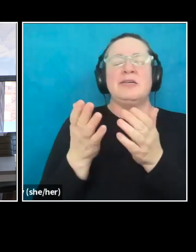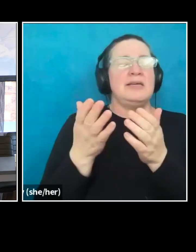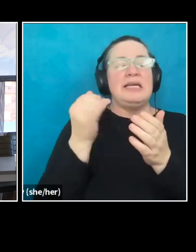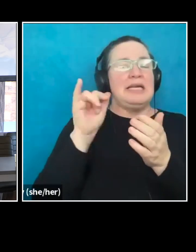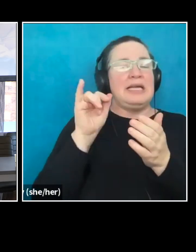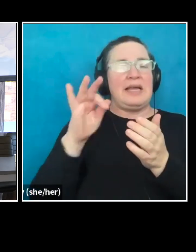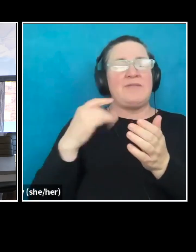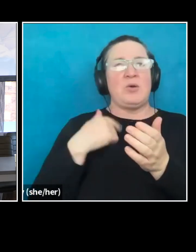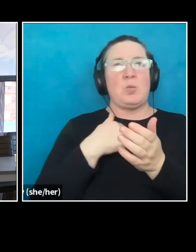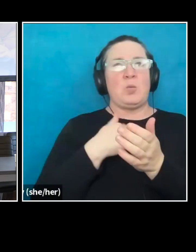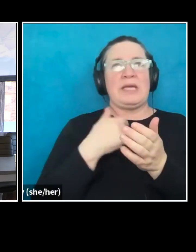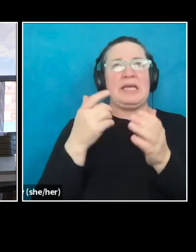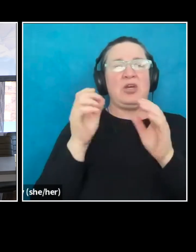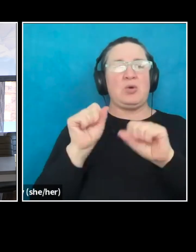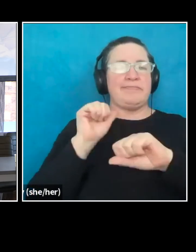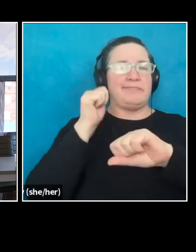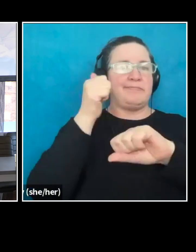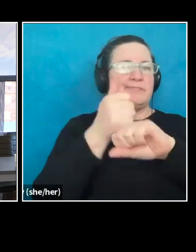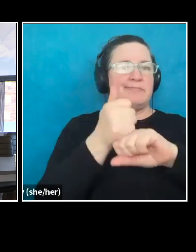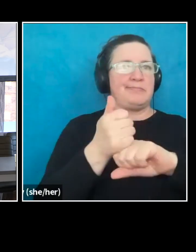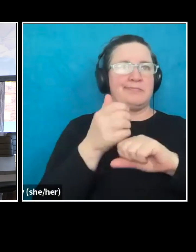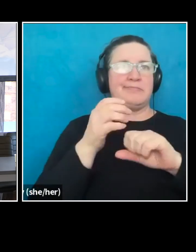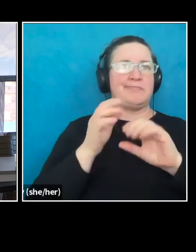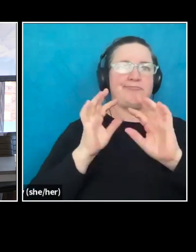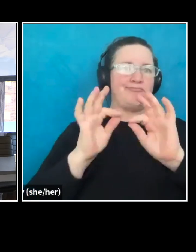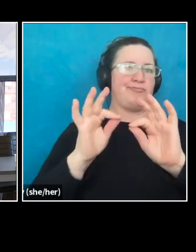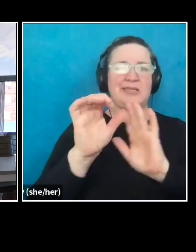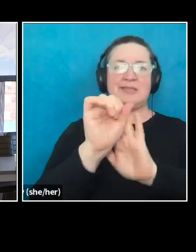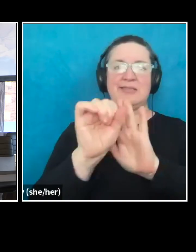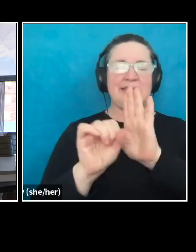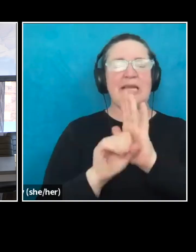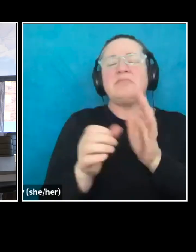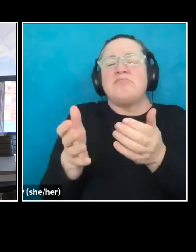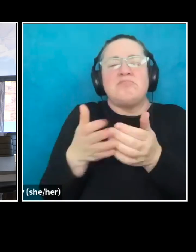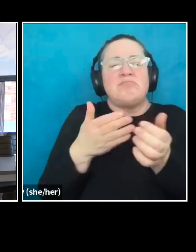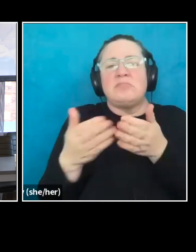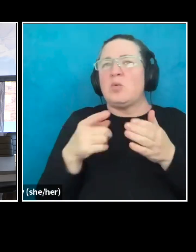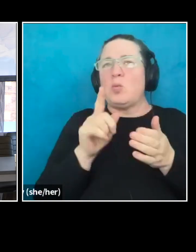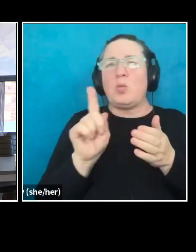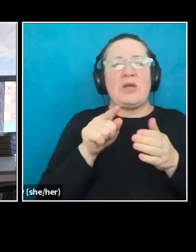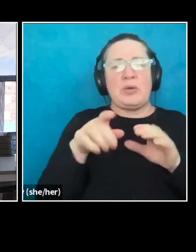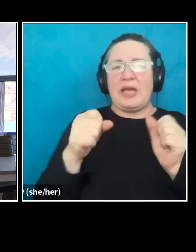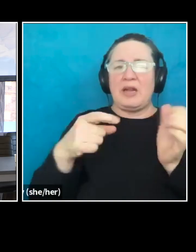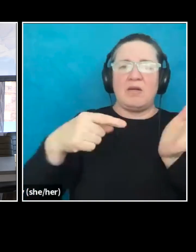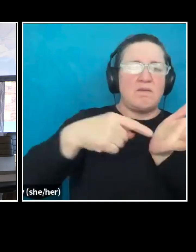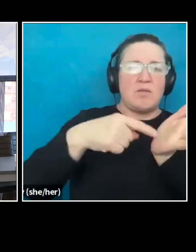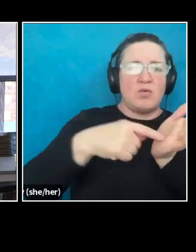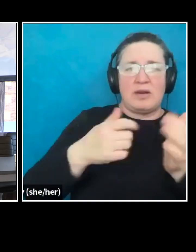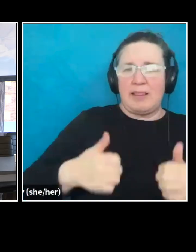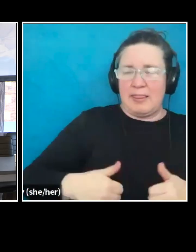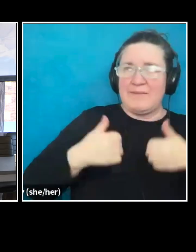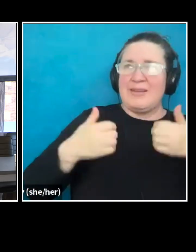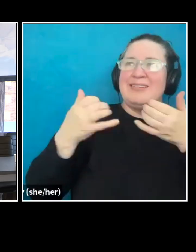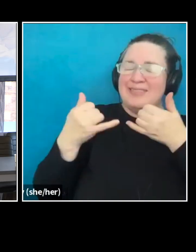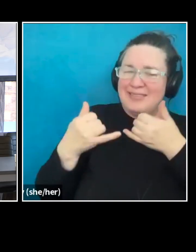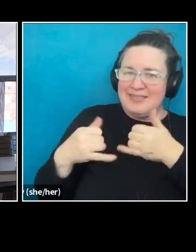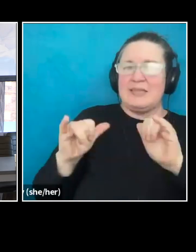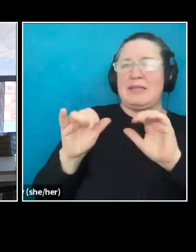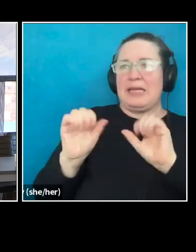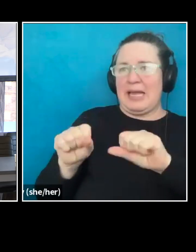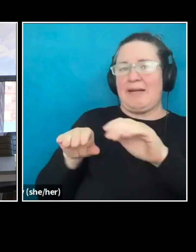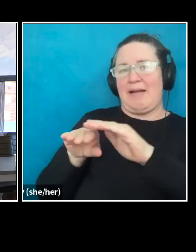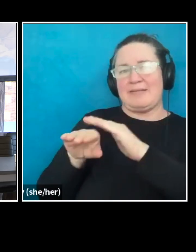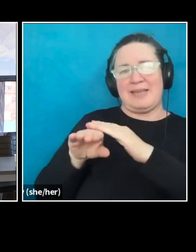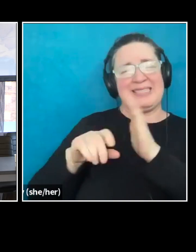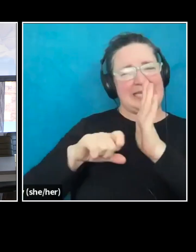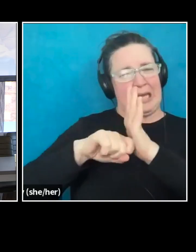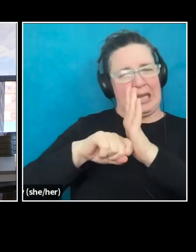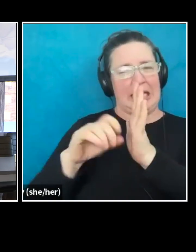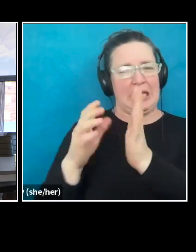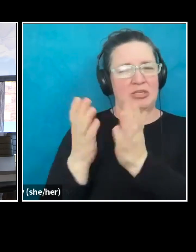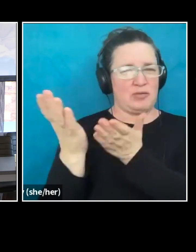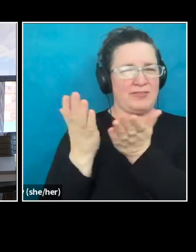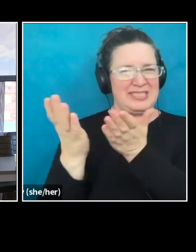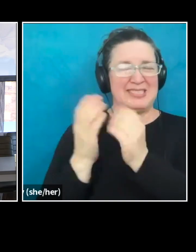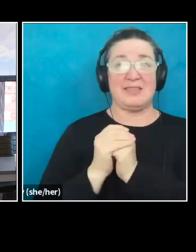you still have access to key services? Um, how do we get there? And how far away are we?